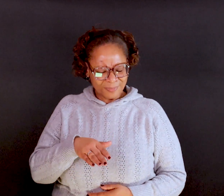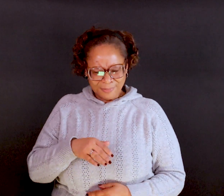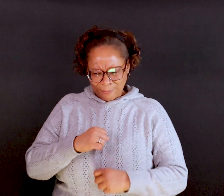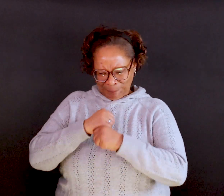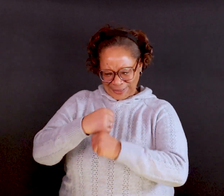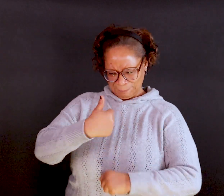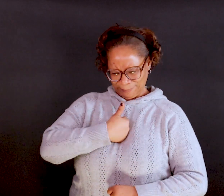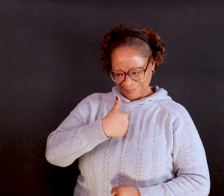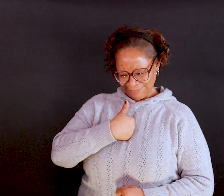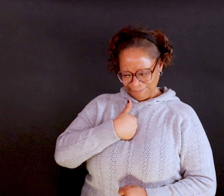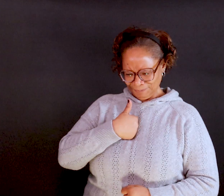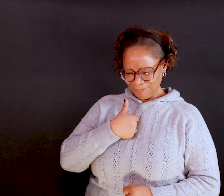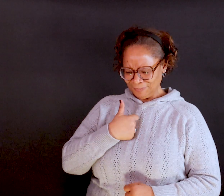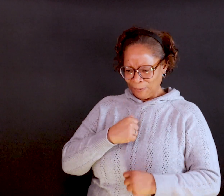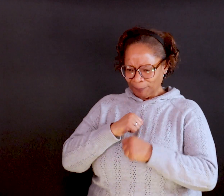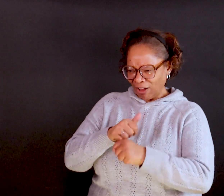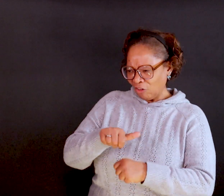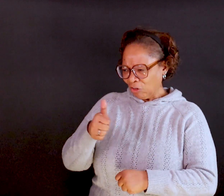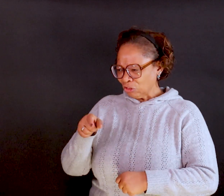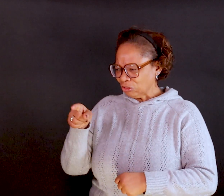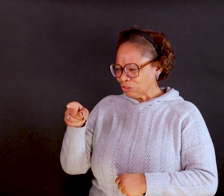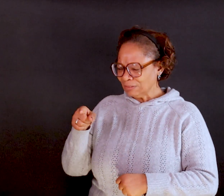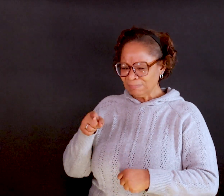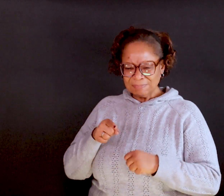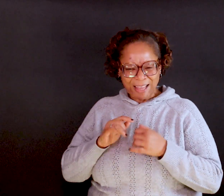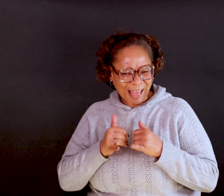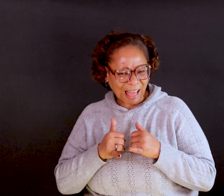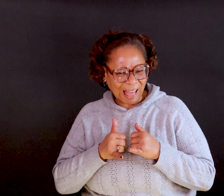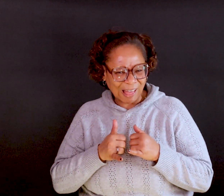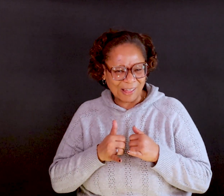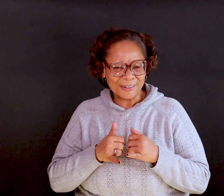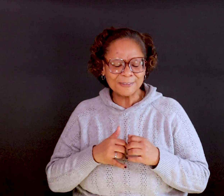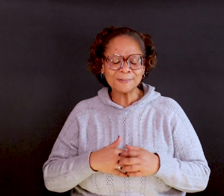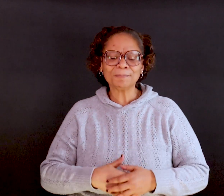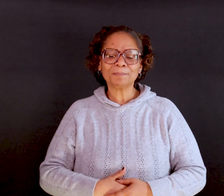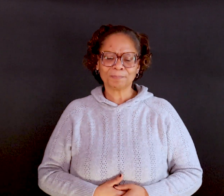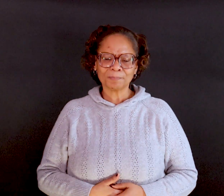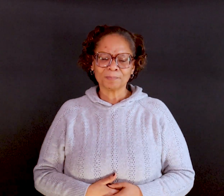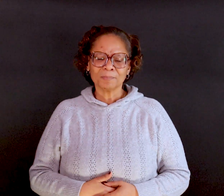What can I do to protect myself and others?